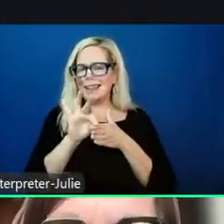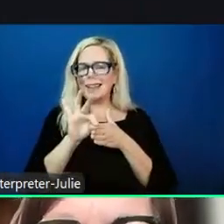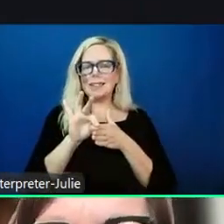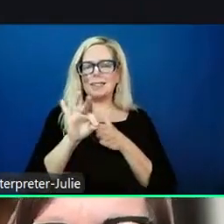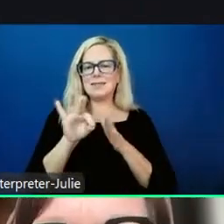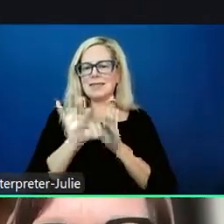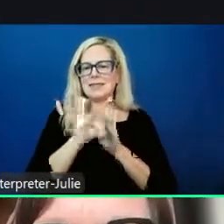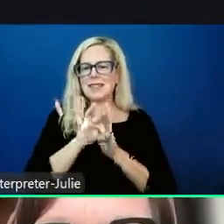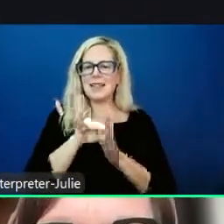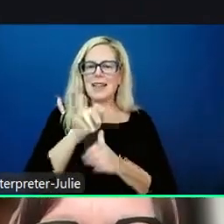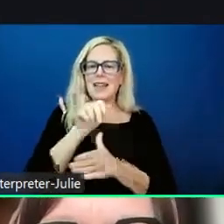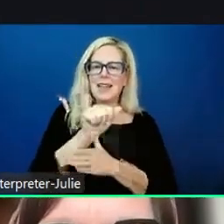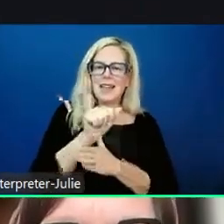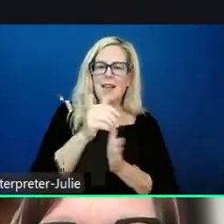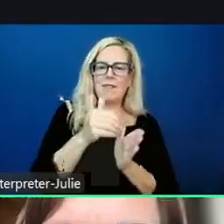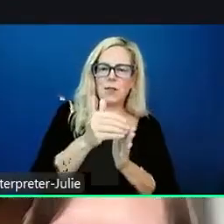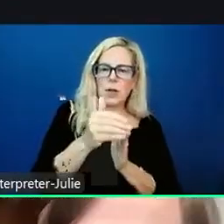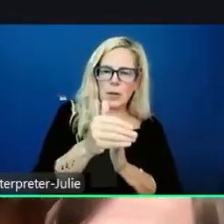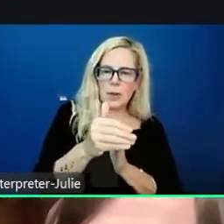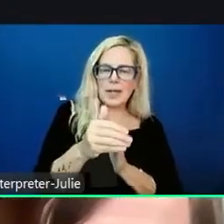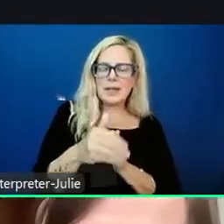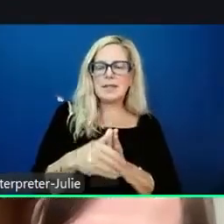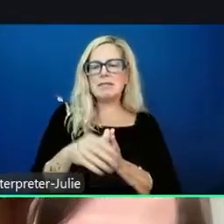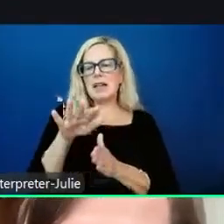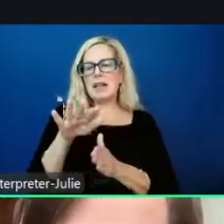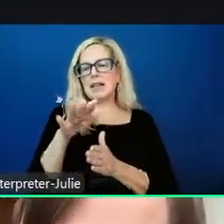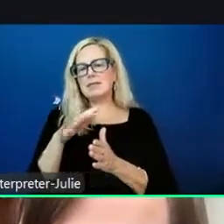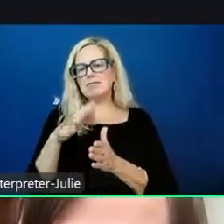I do this occasionally, and CI rarely or never do this.